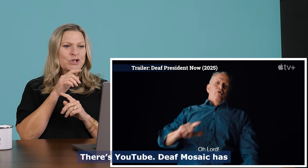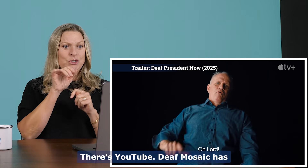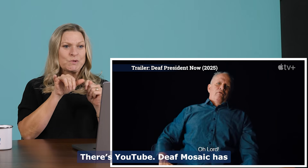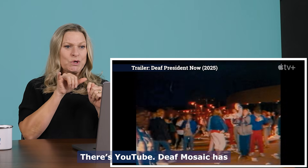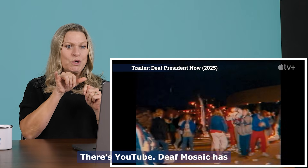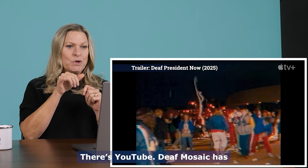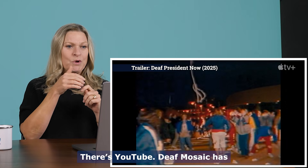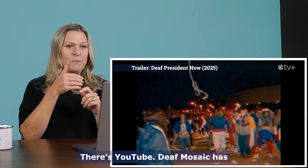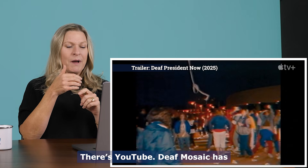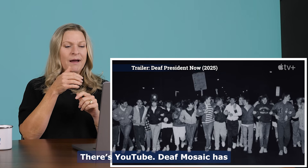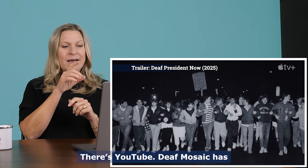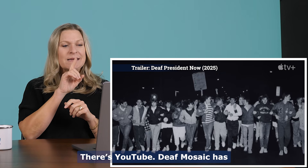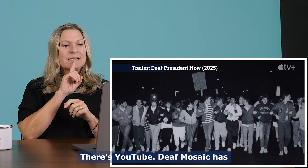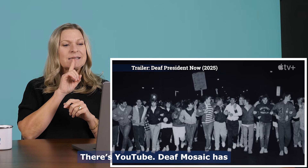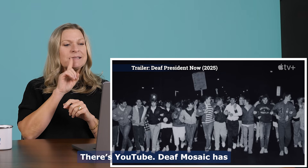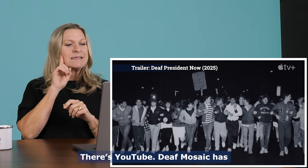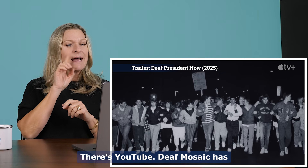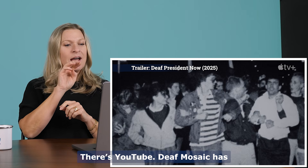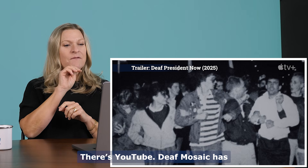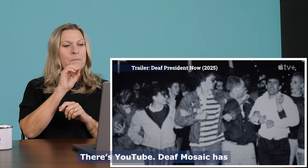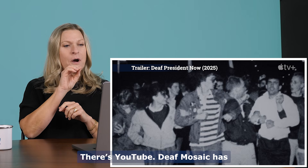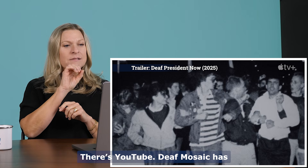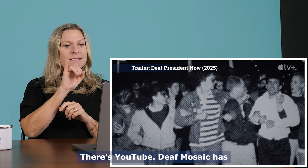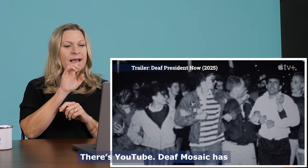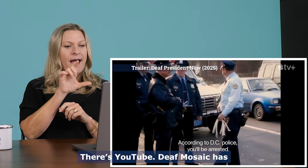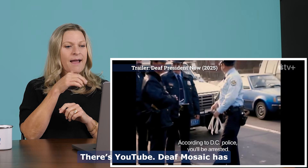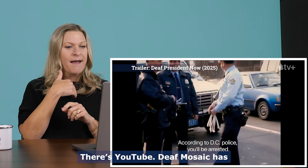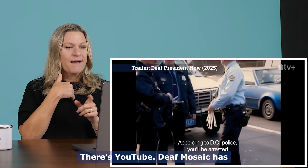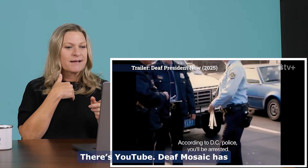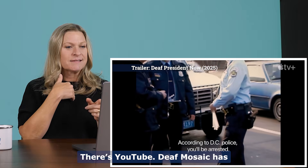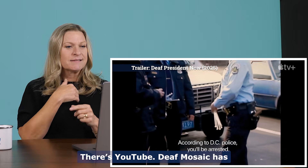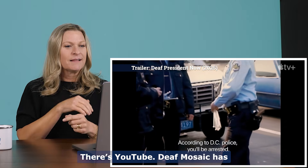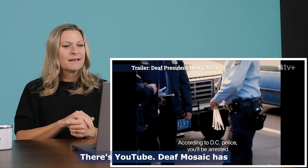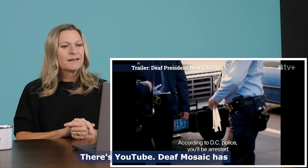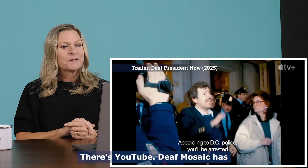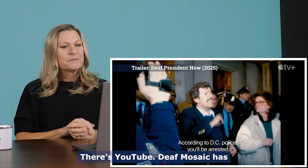There’s YouTube. Deaf Mosaic has